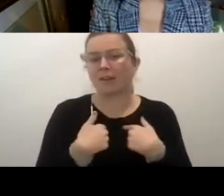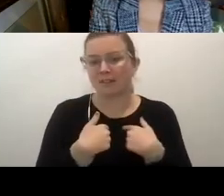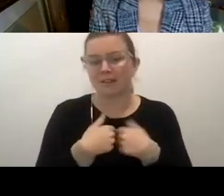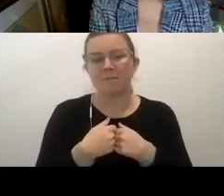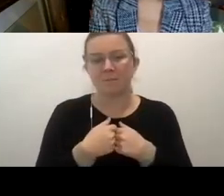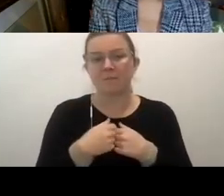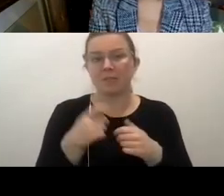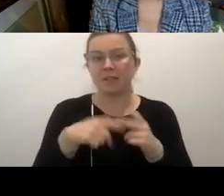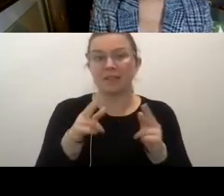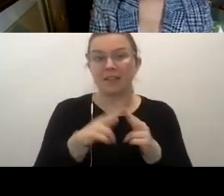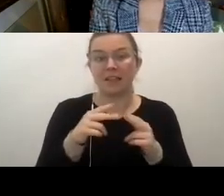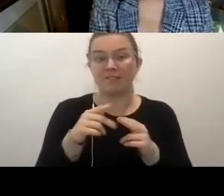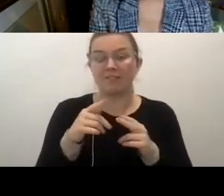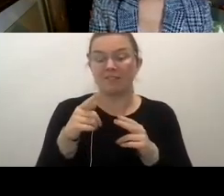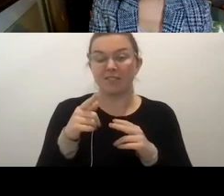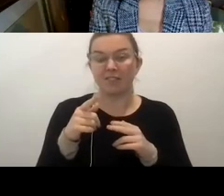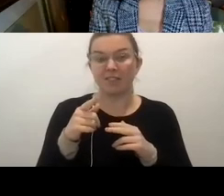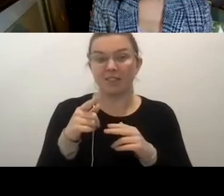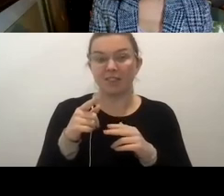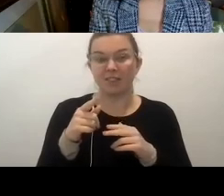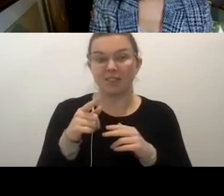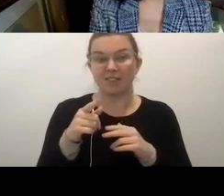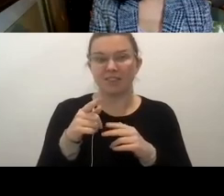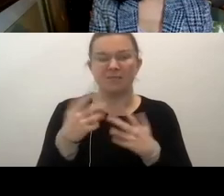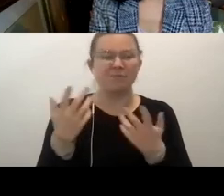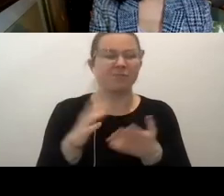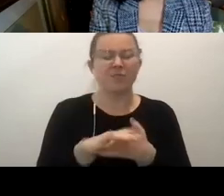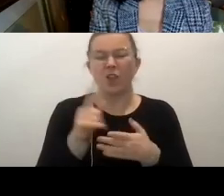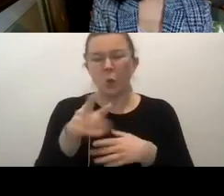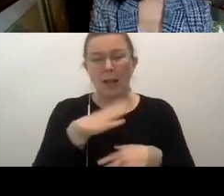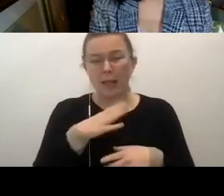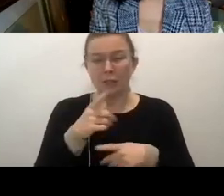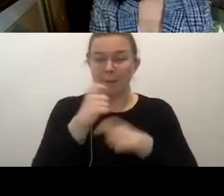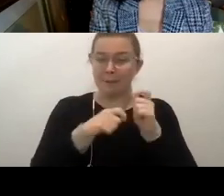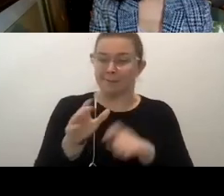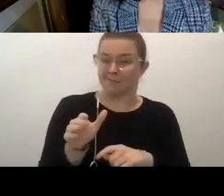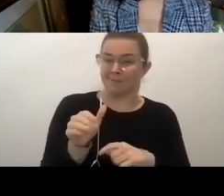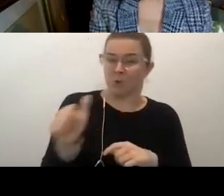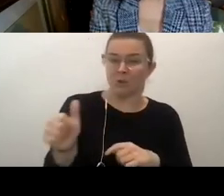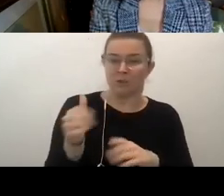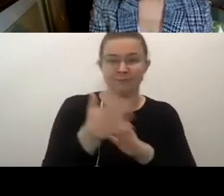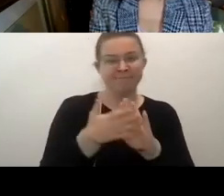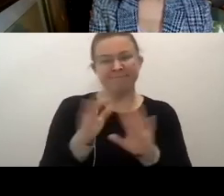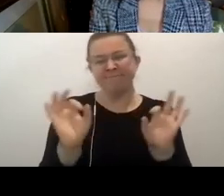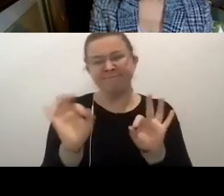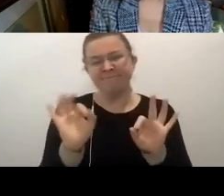was something that was, you know, you don't have to become fluent even, just really basic